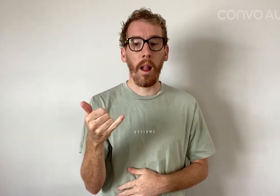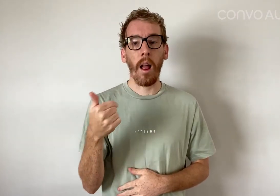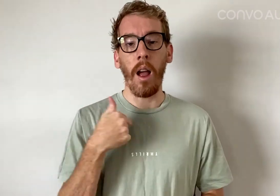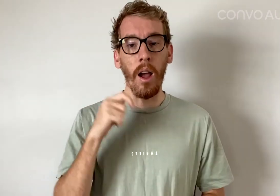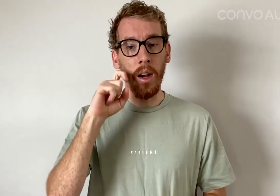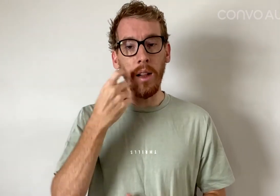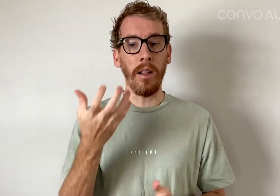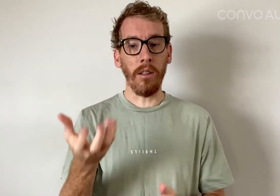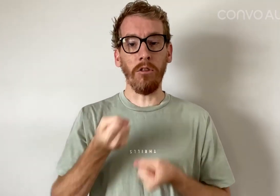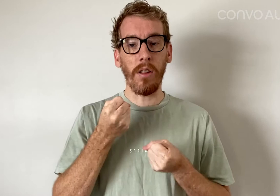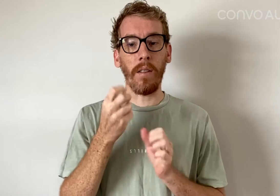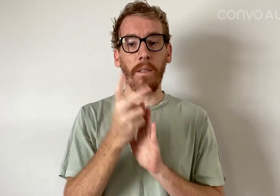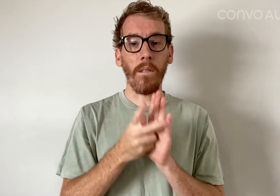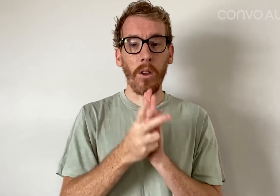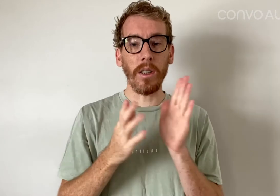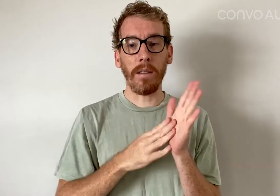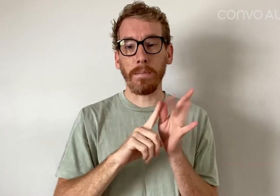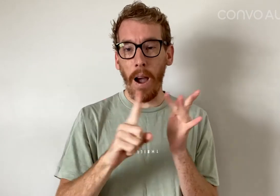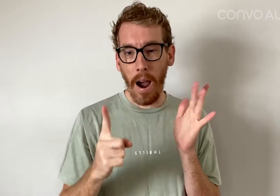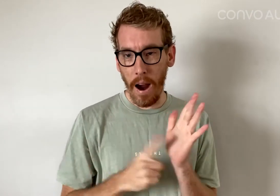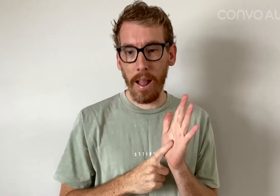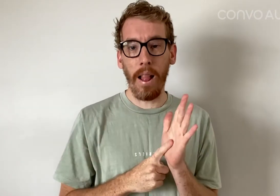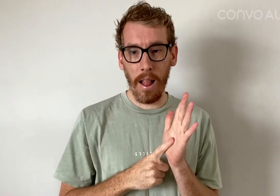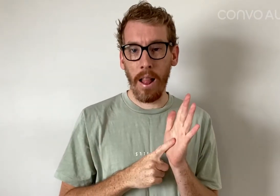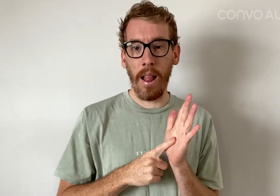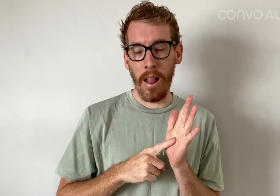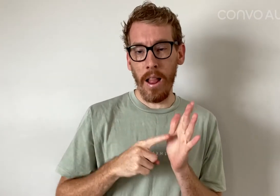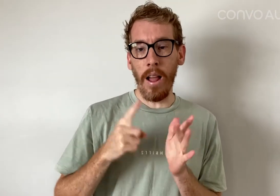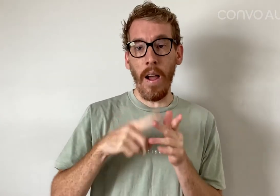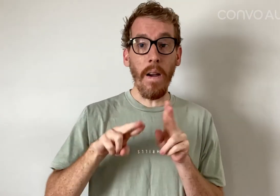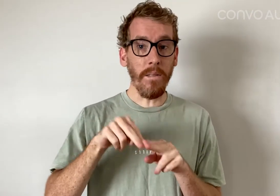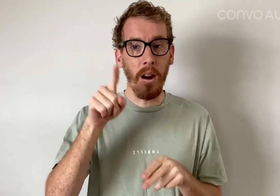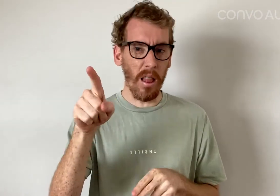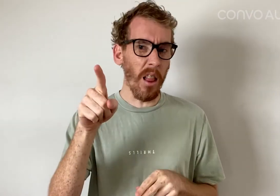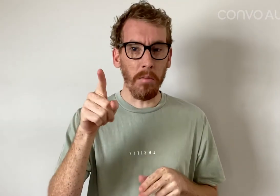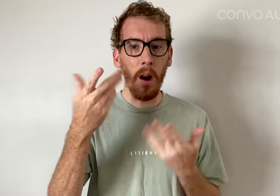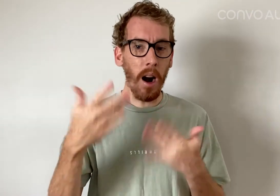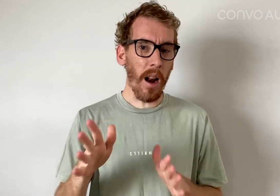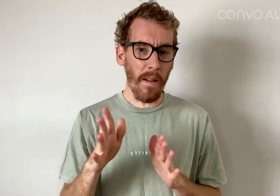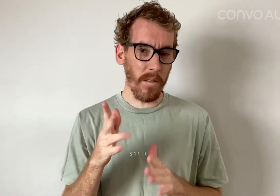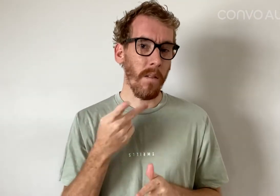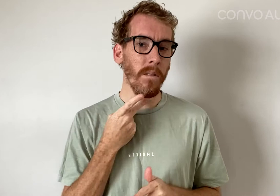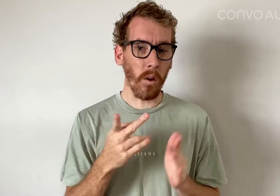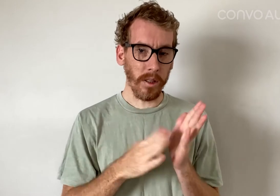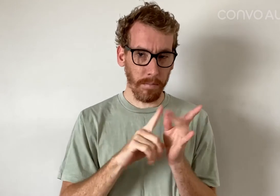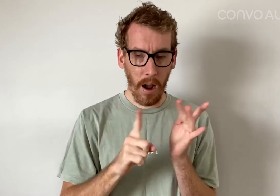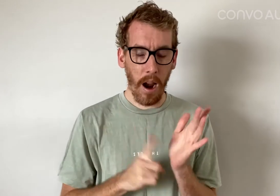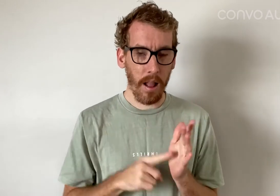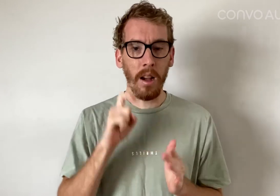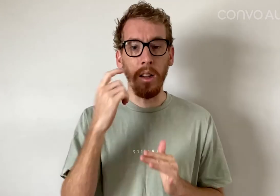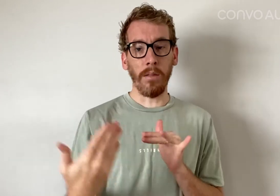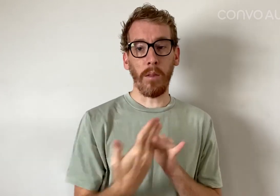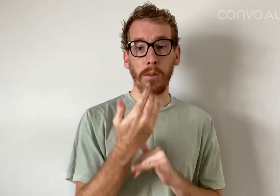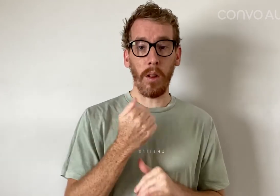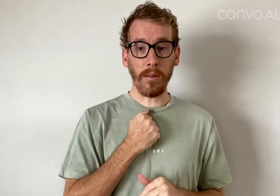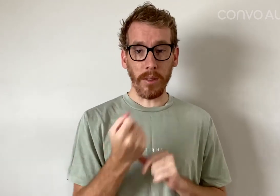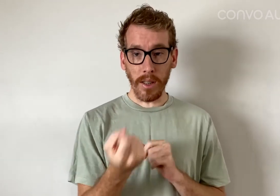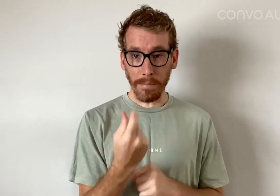I will receive a videomail instead of a voicemail through my email address.